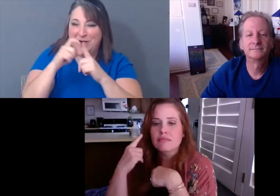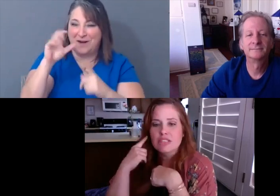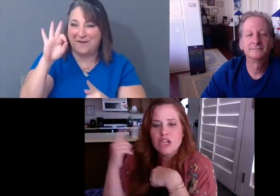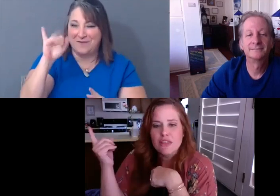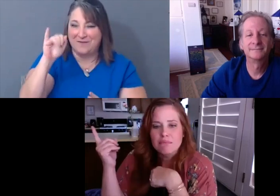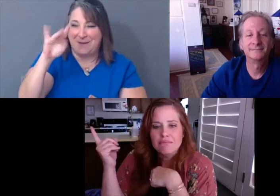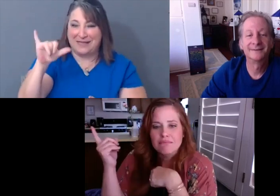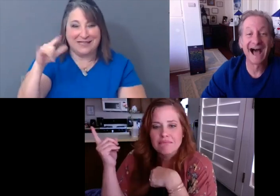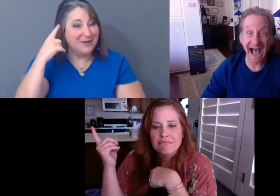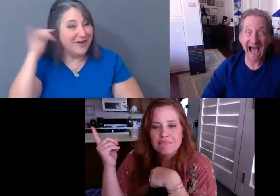Did you hear them?